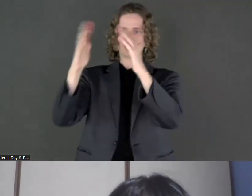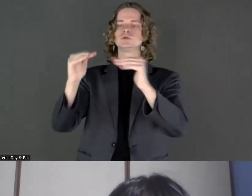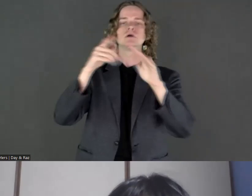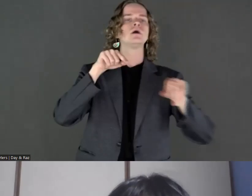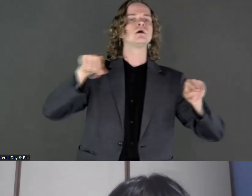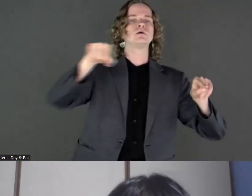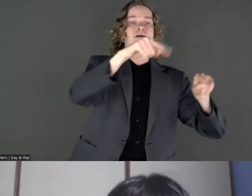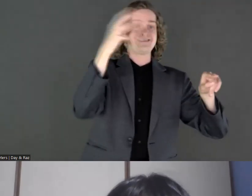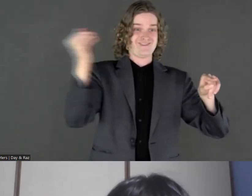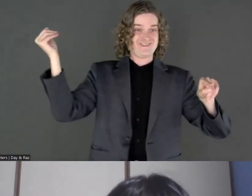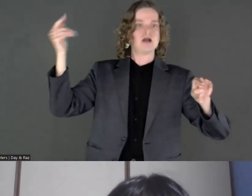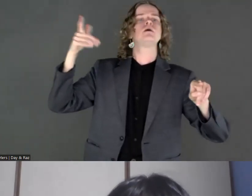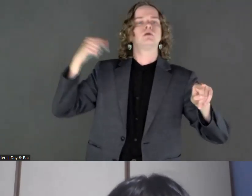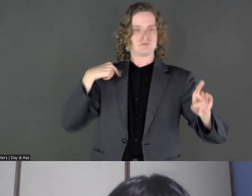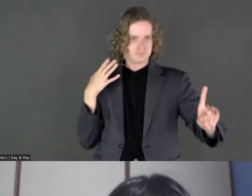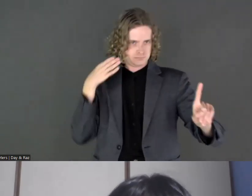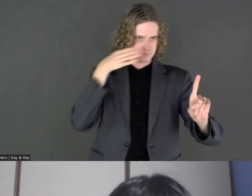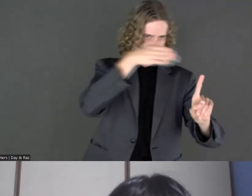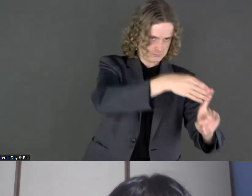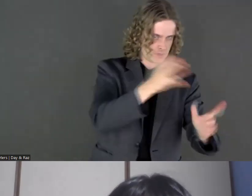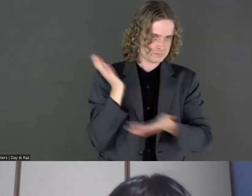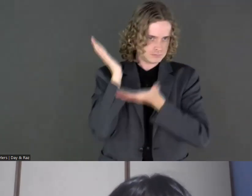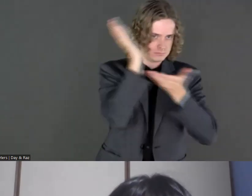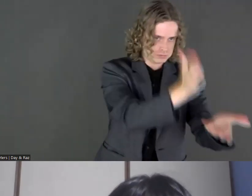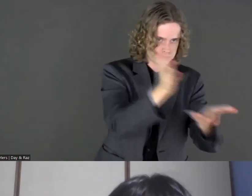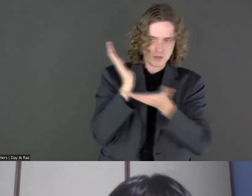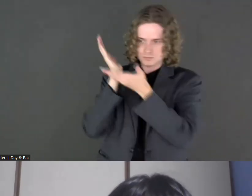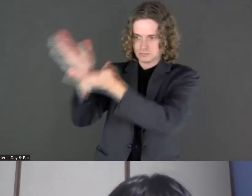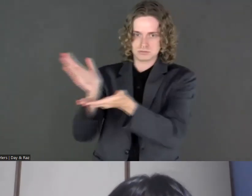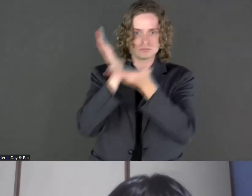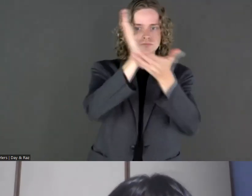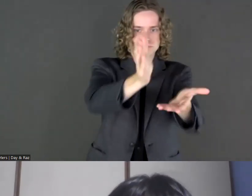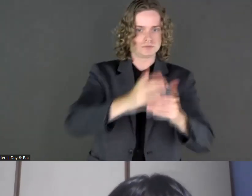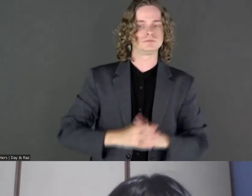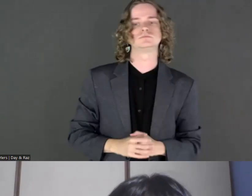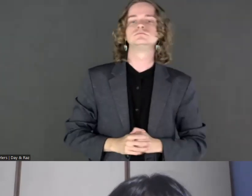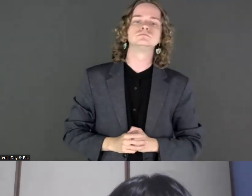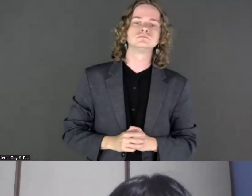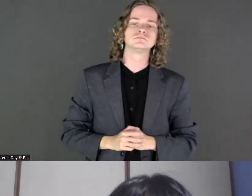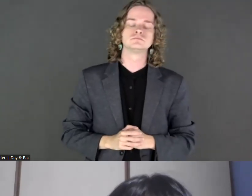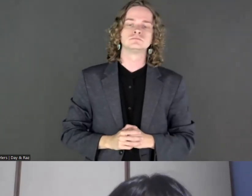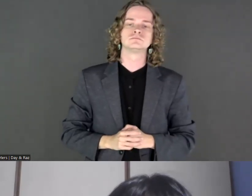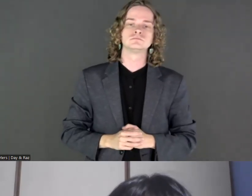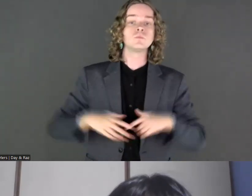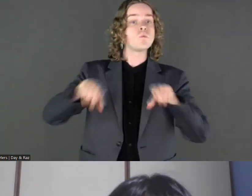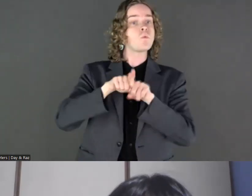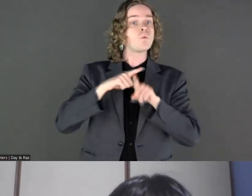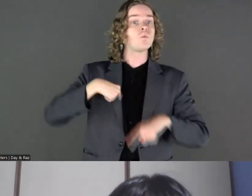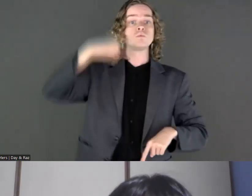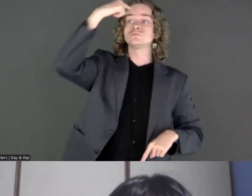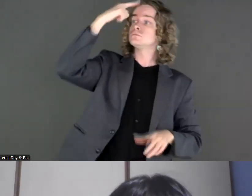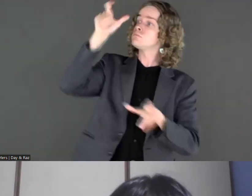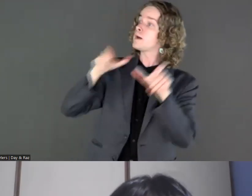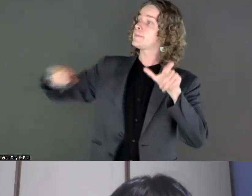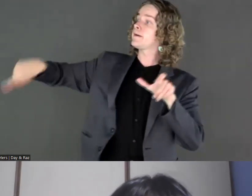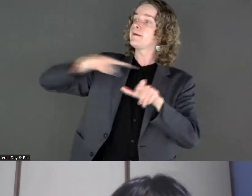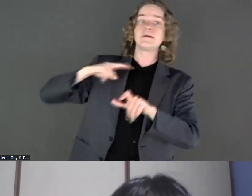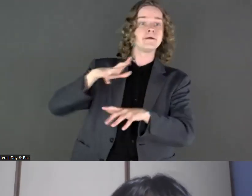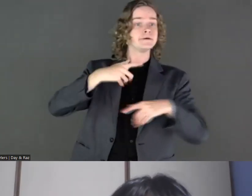the donors of humanitarian assistance, we have got quite a lot of advisers on inclusivity in various